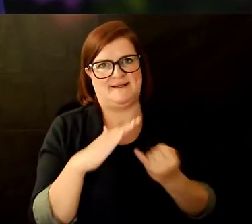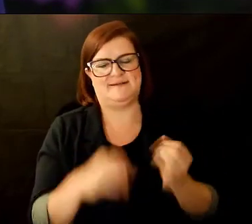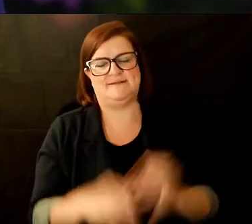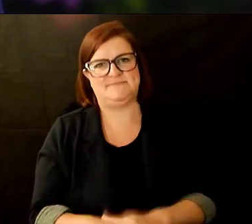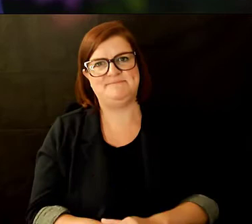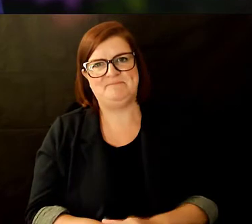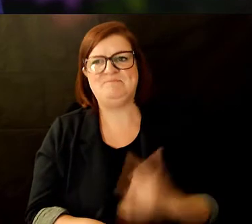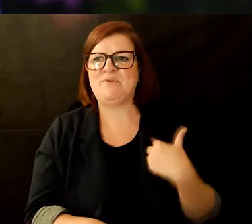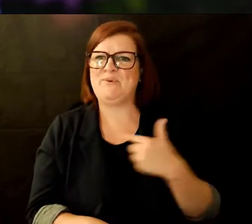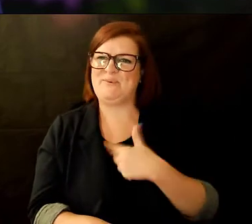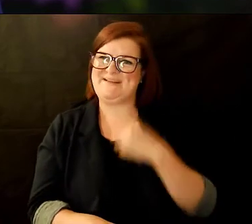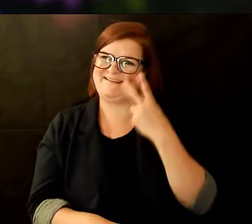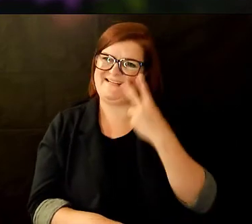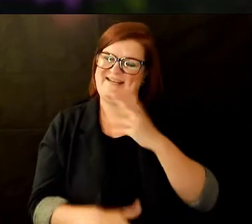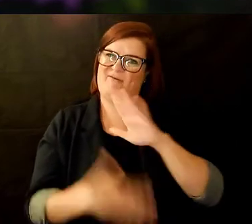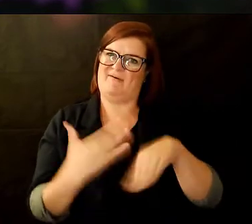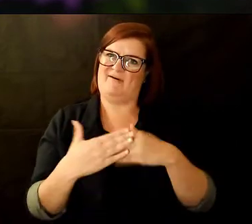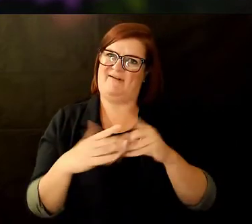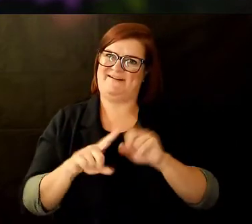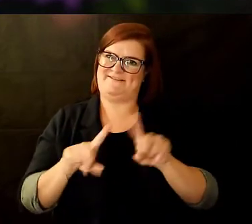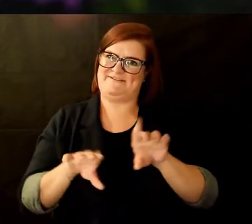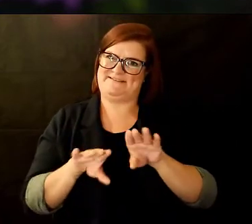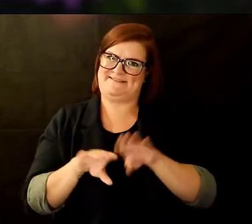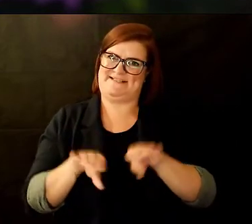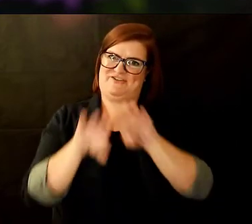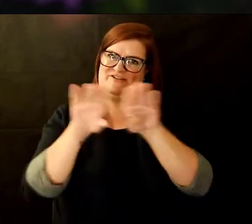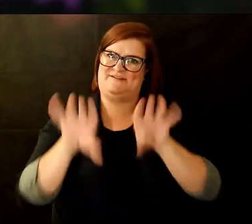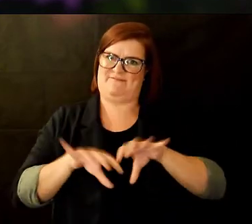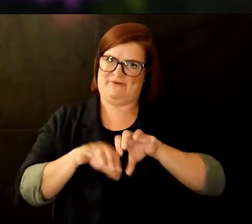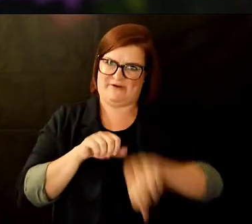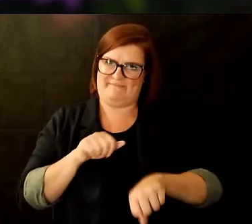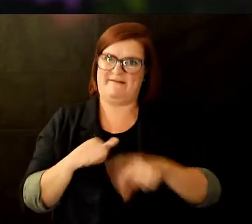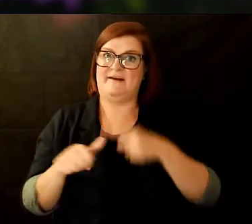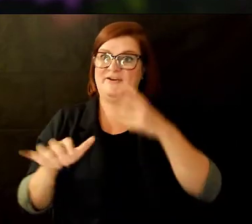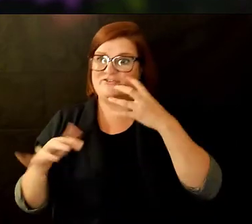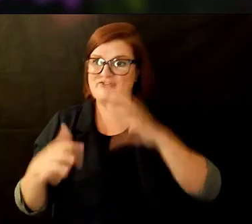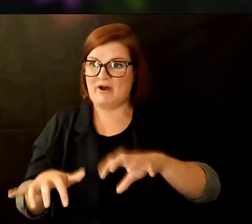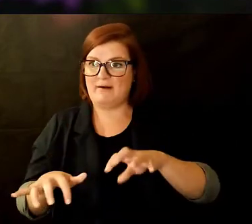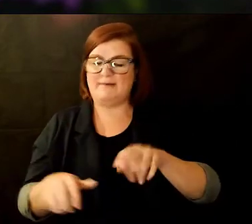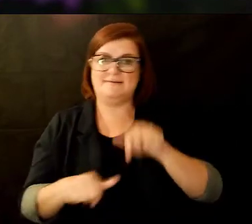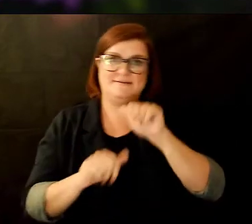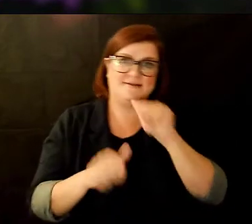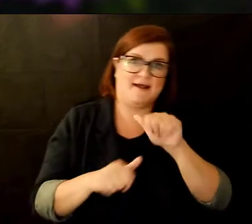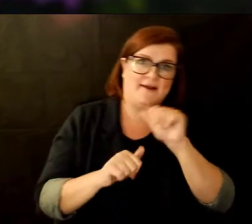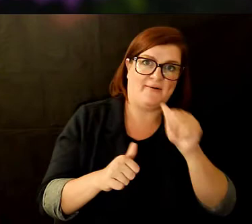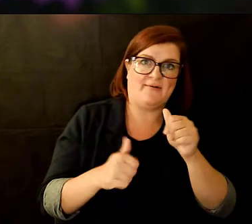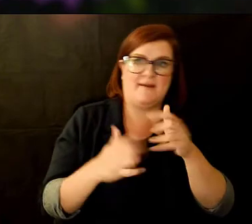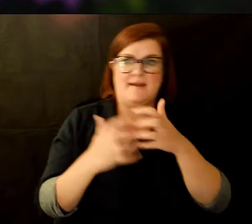We see all the stages of grief: shock, denial, anger, sadness,